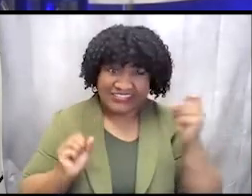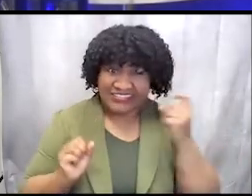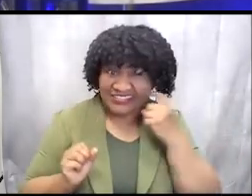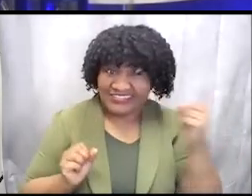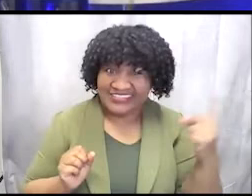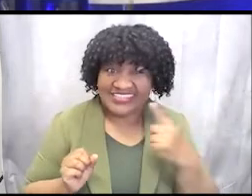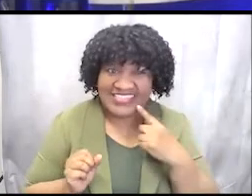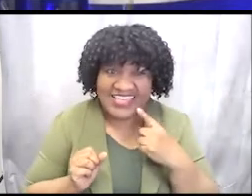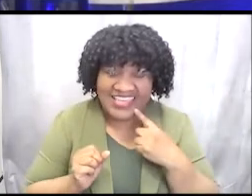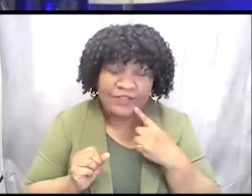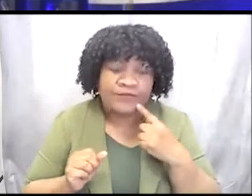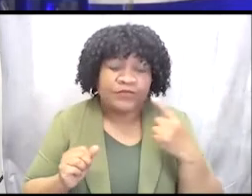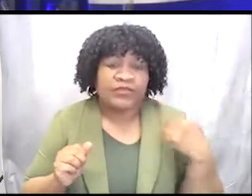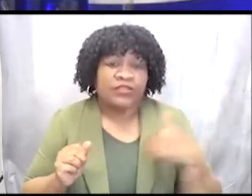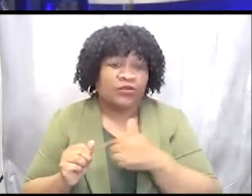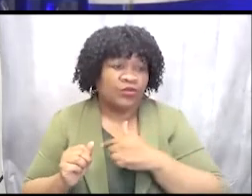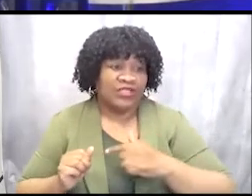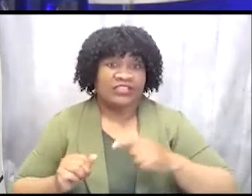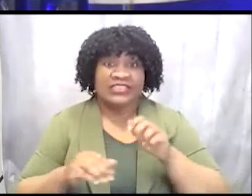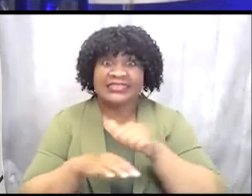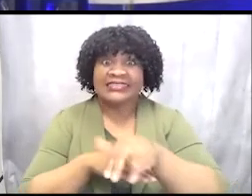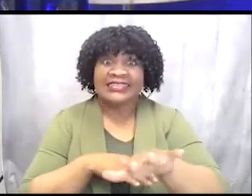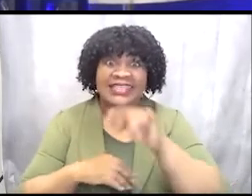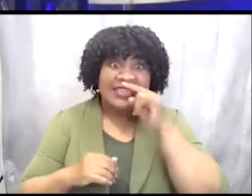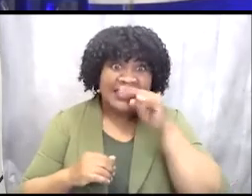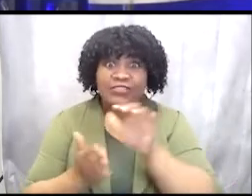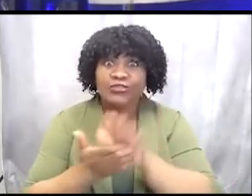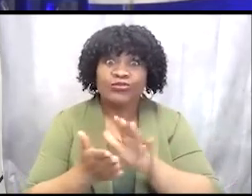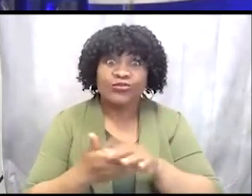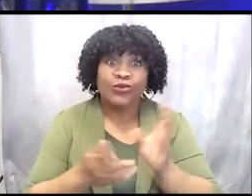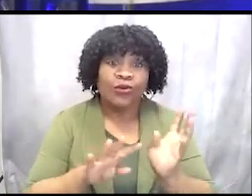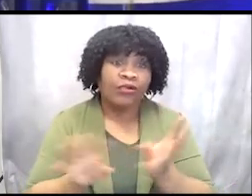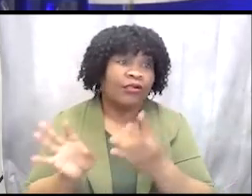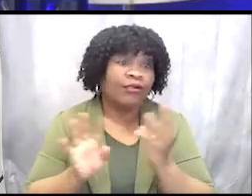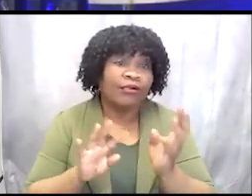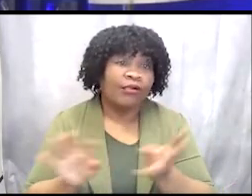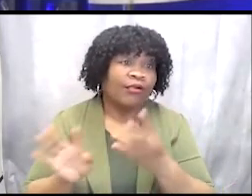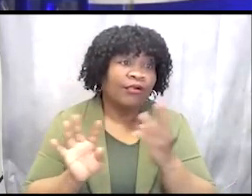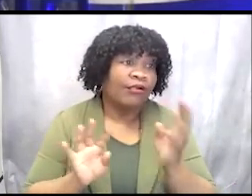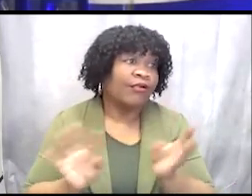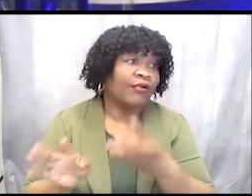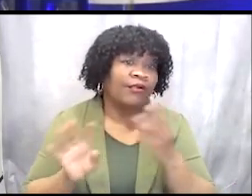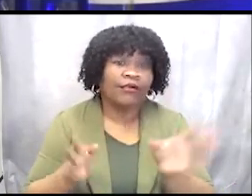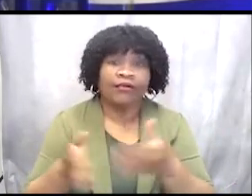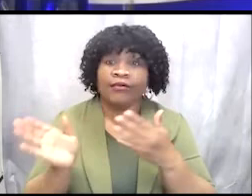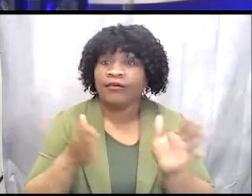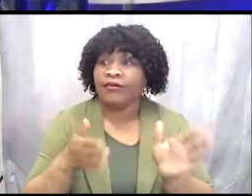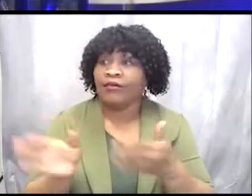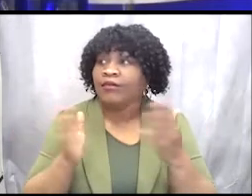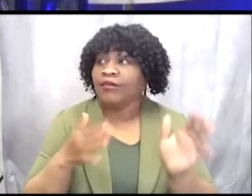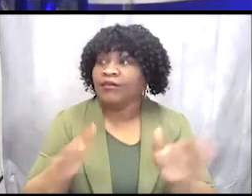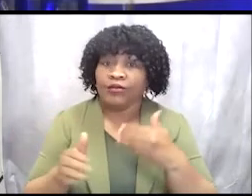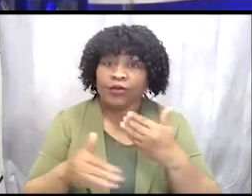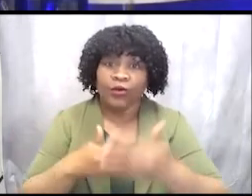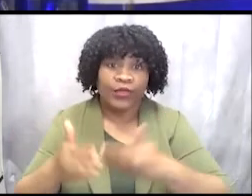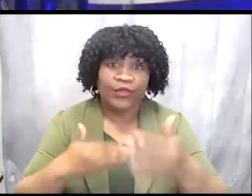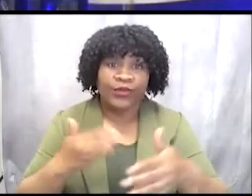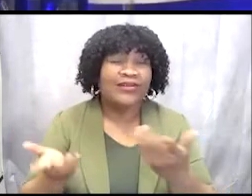that we're just not sending kids into institutions and they're just going through the motions.